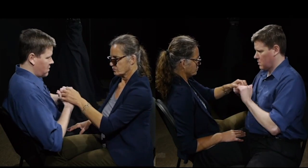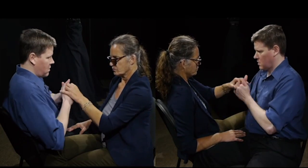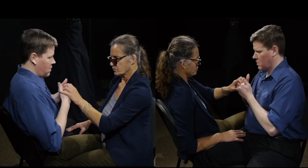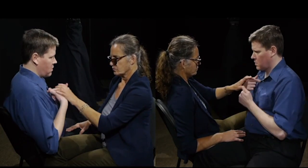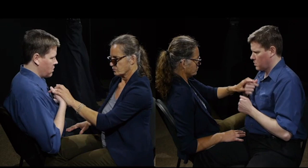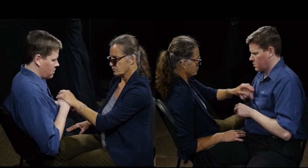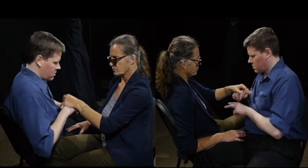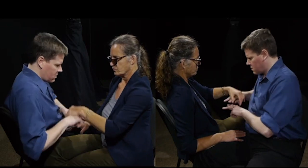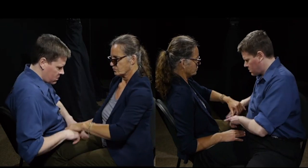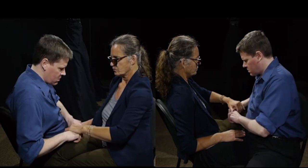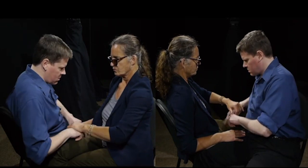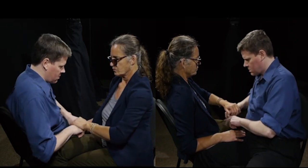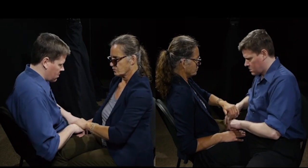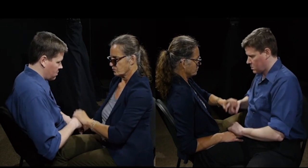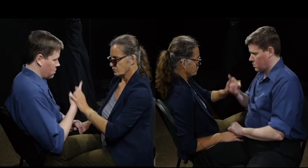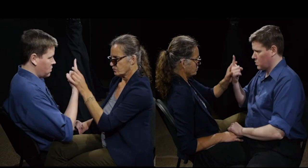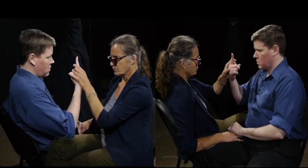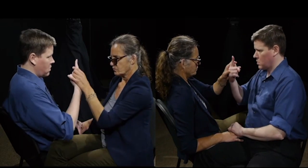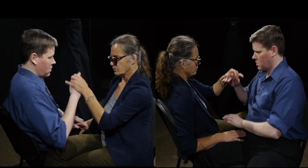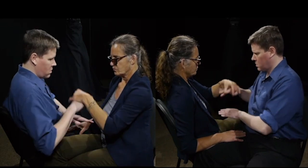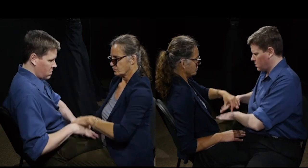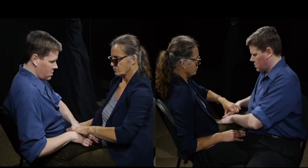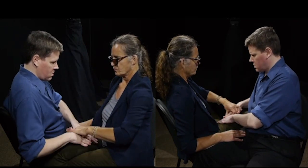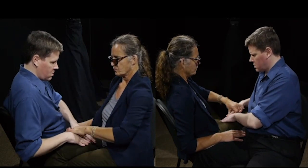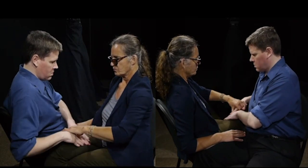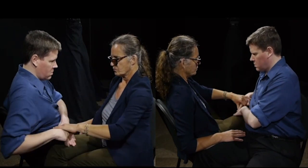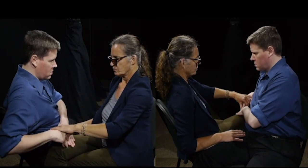and has similarly proved useful in our research.